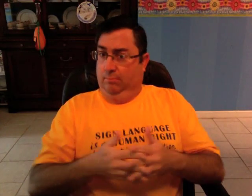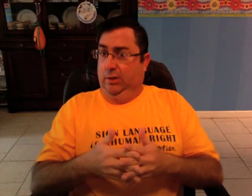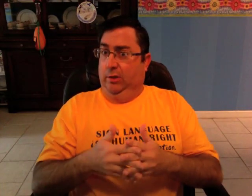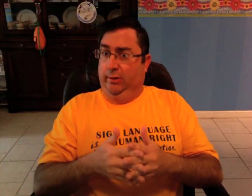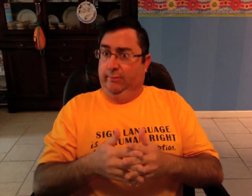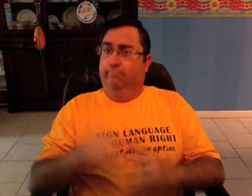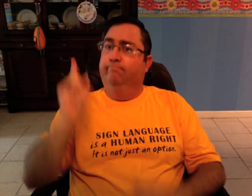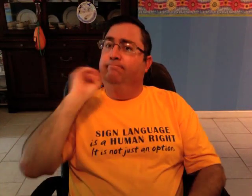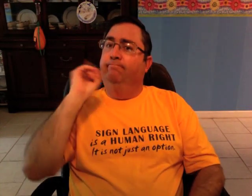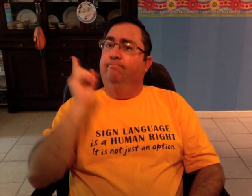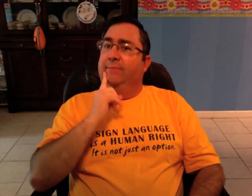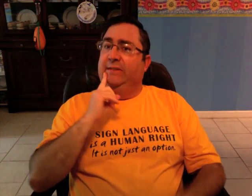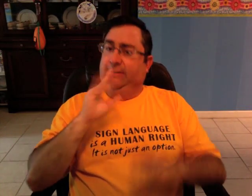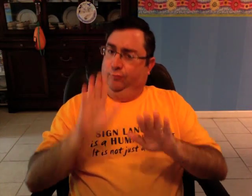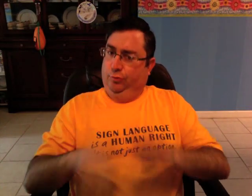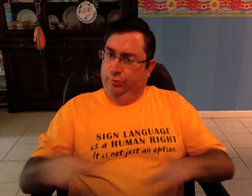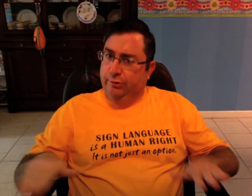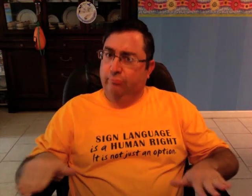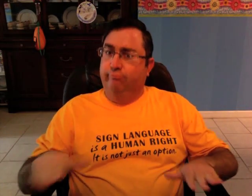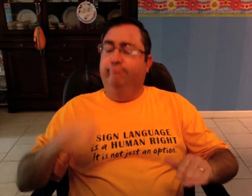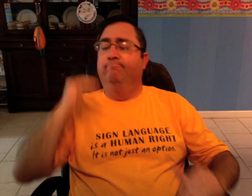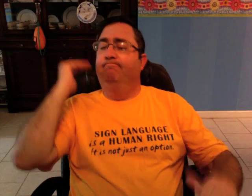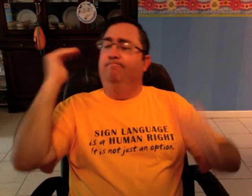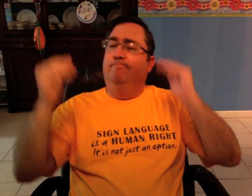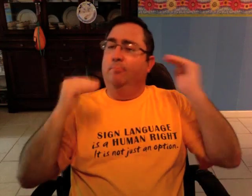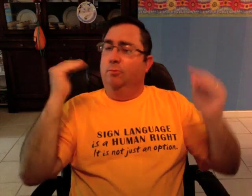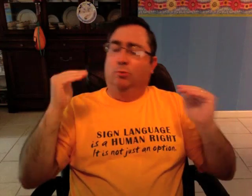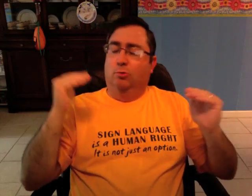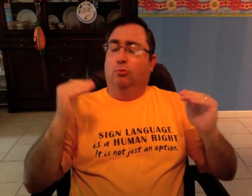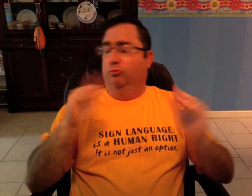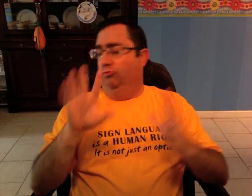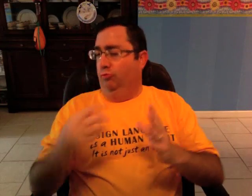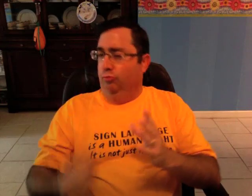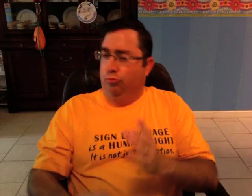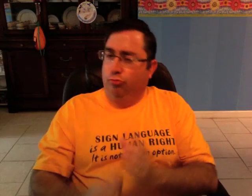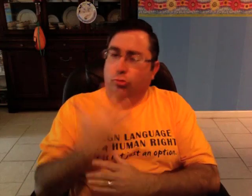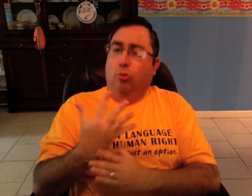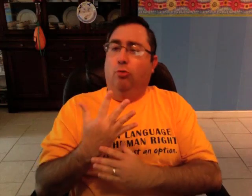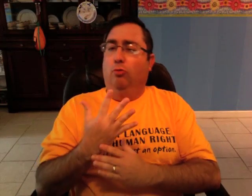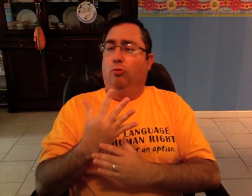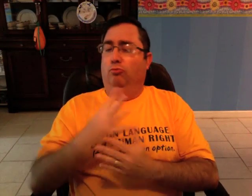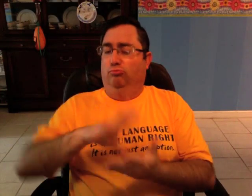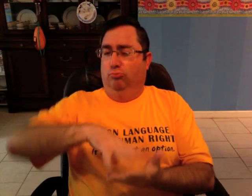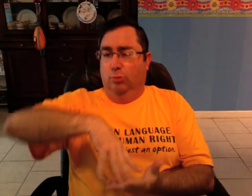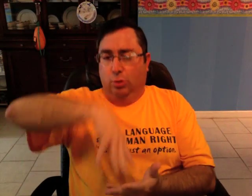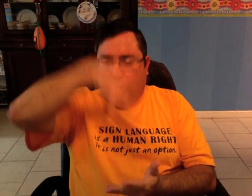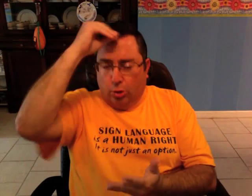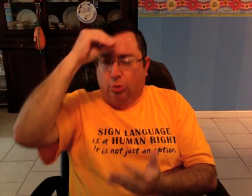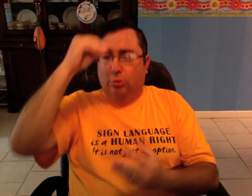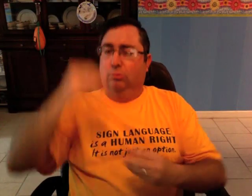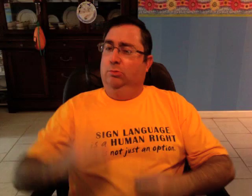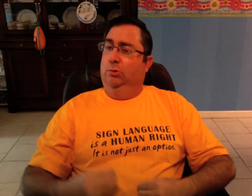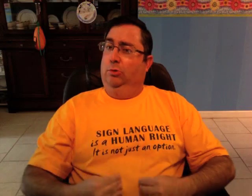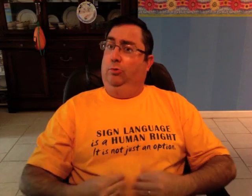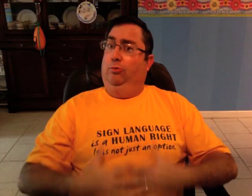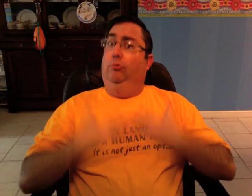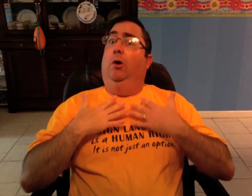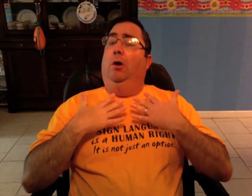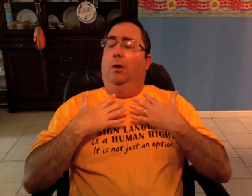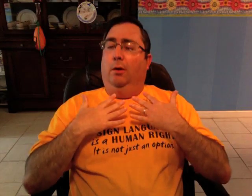All over Europe and America, Deaf children and adults were able to learn, grow, and THRIVE